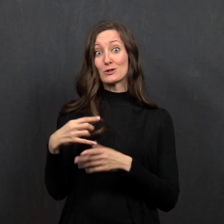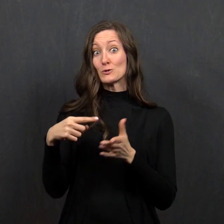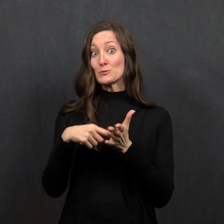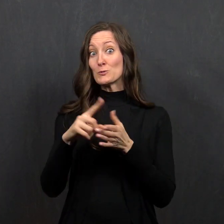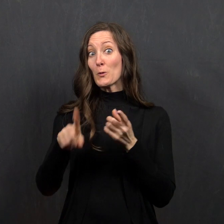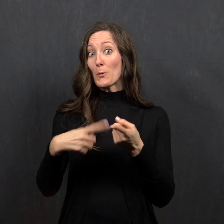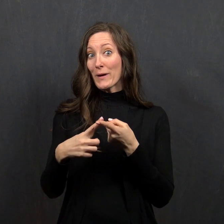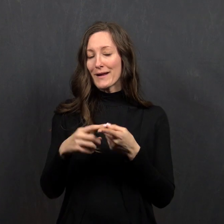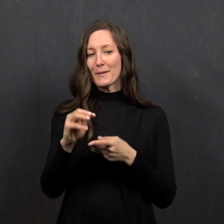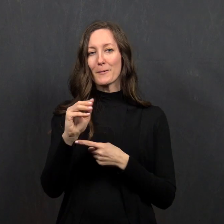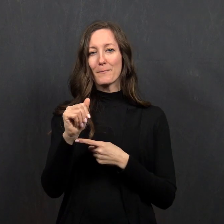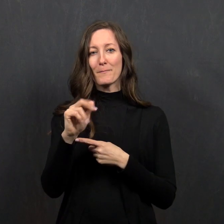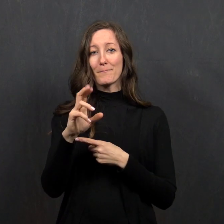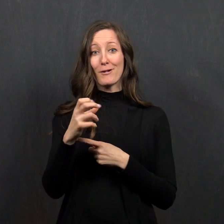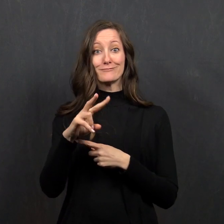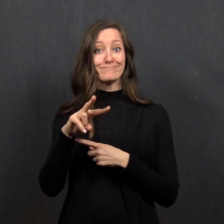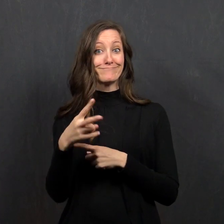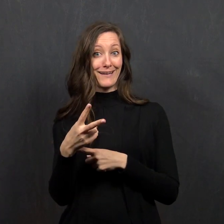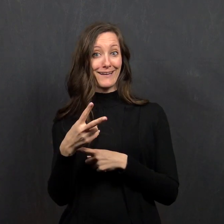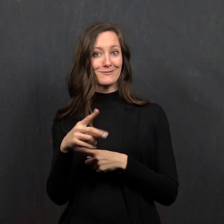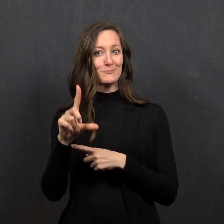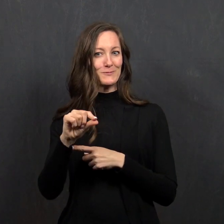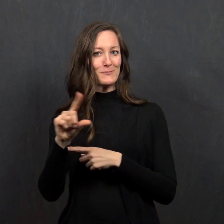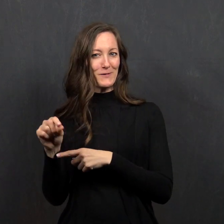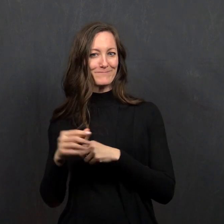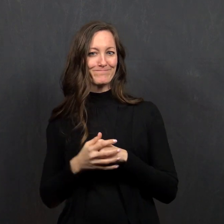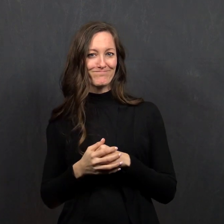will be due on March 1, 2020. (not March 2, 2020)